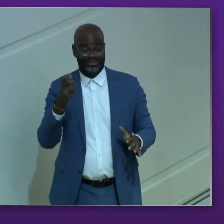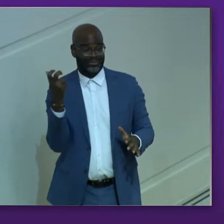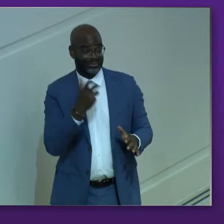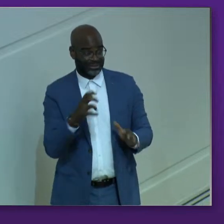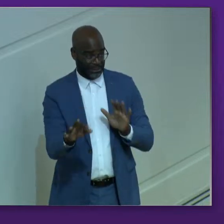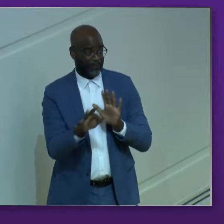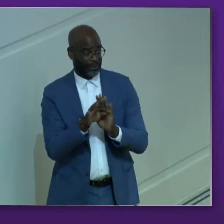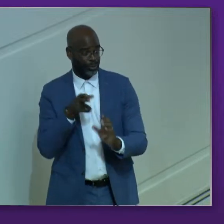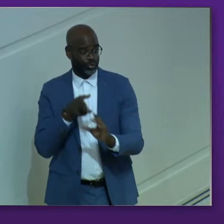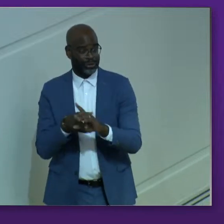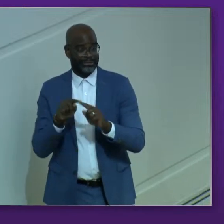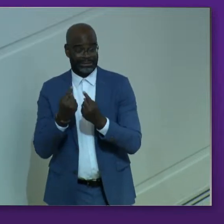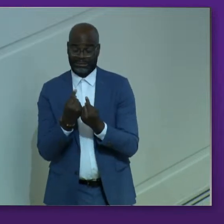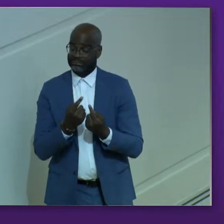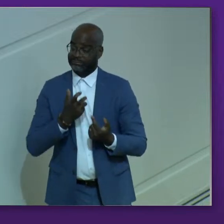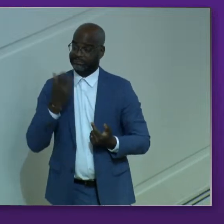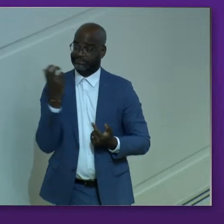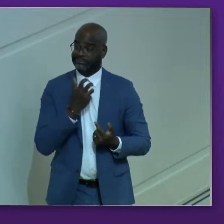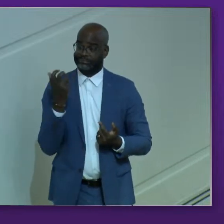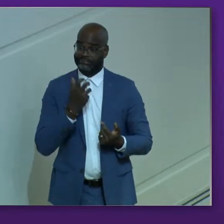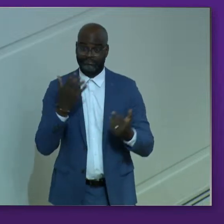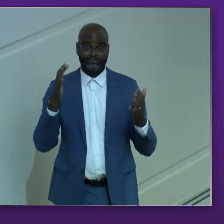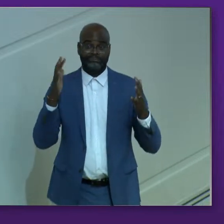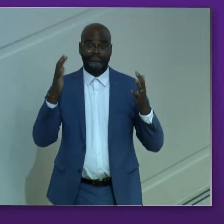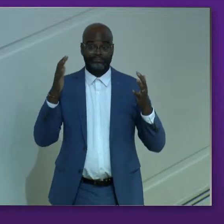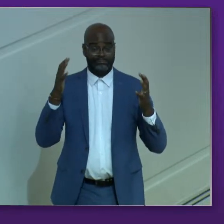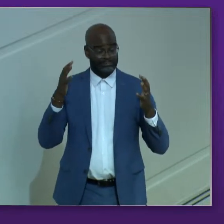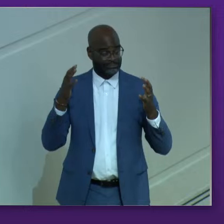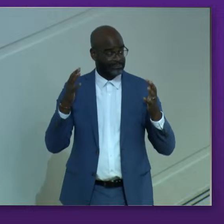ONE OF ONLY 20 STUDENTS